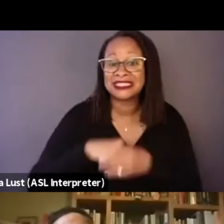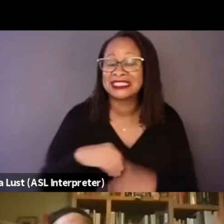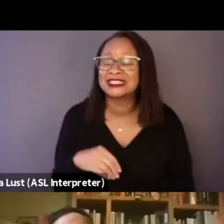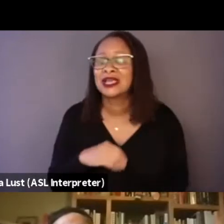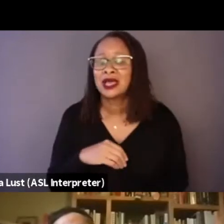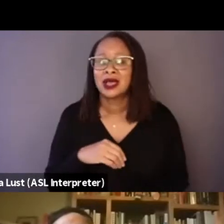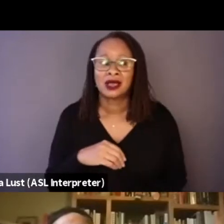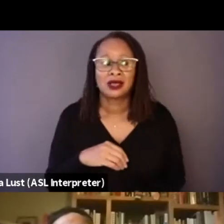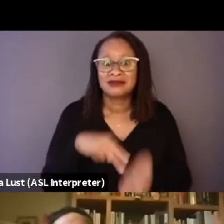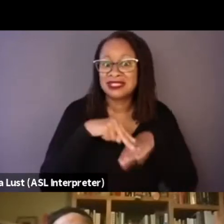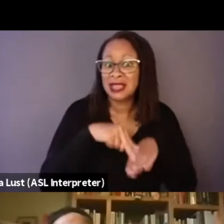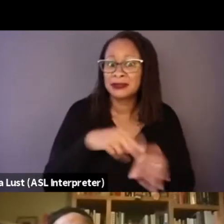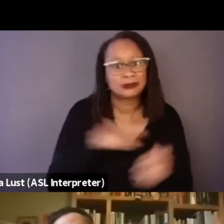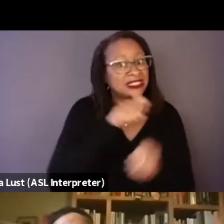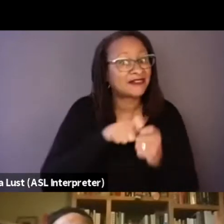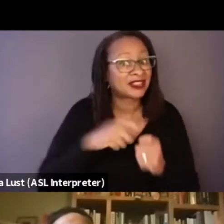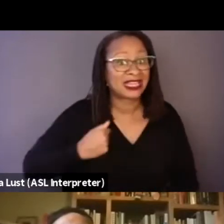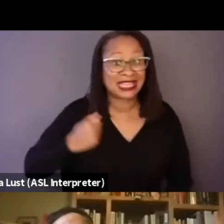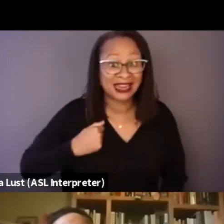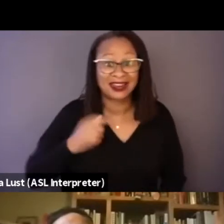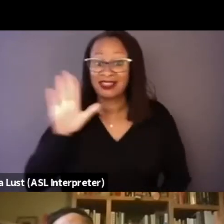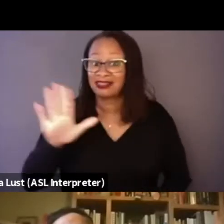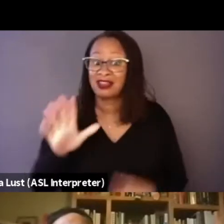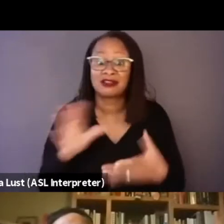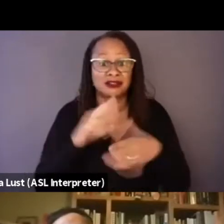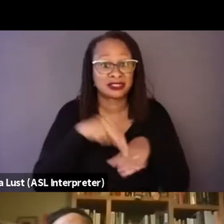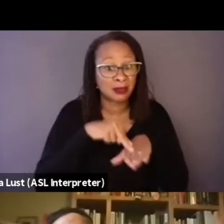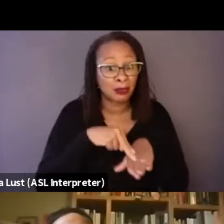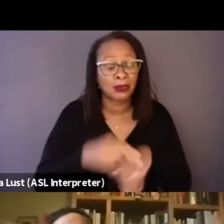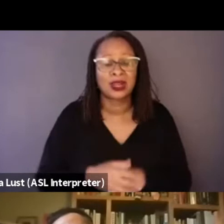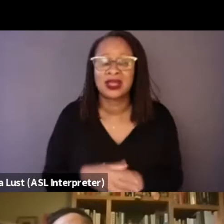So I was just immediately drawn to him and his story